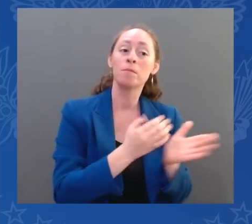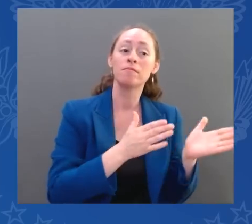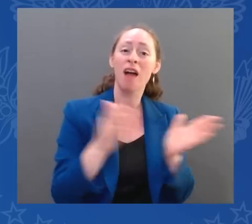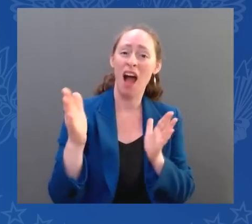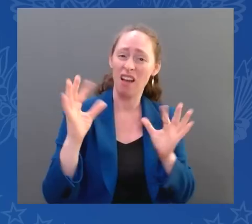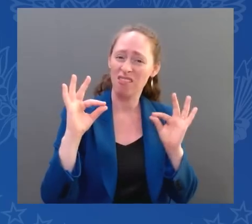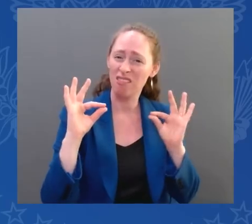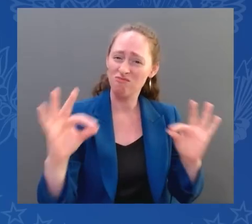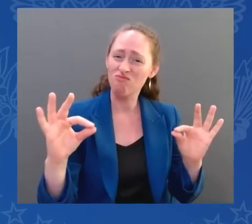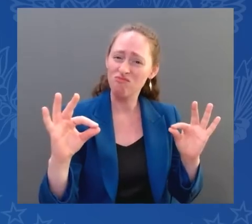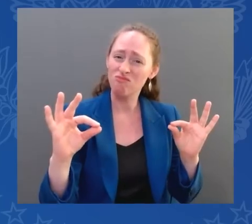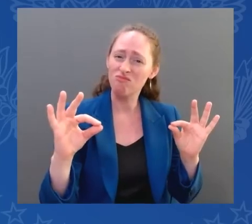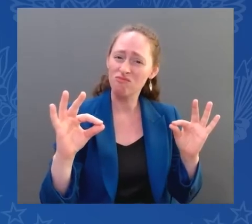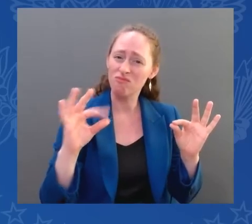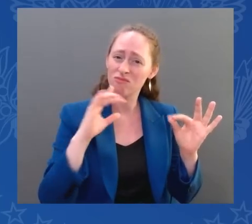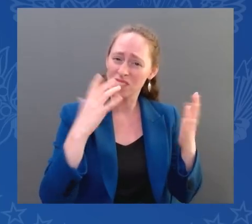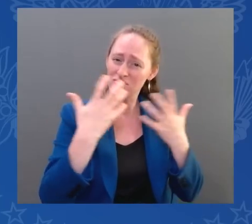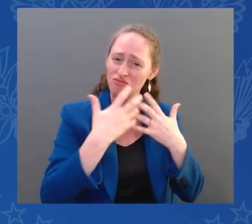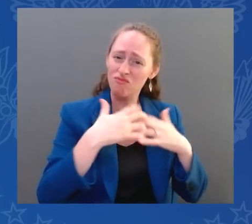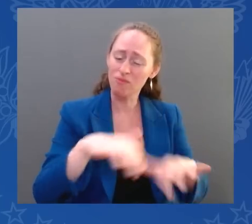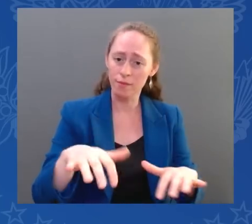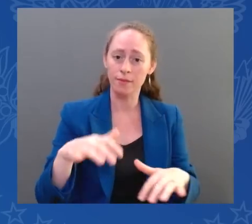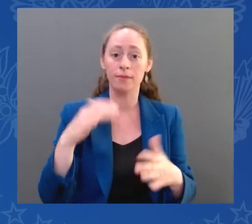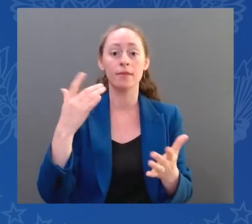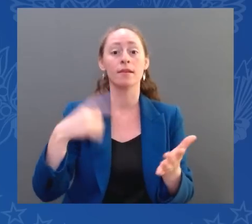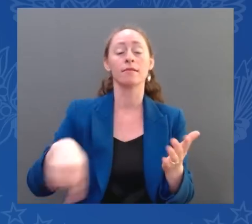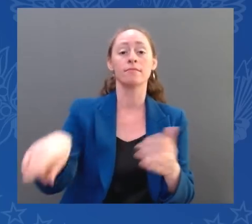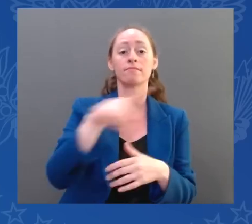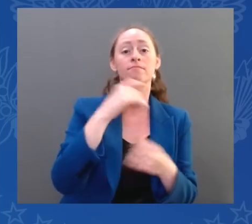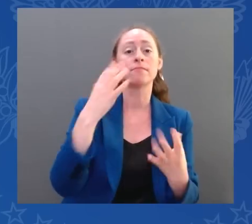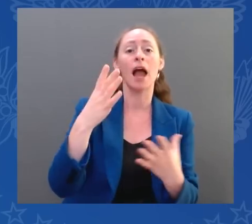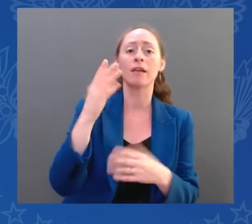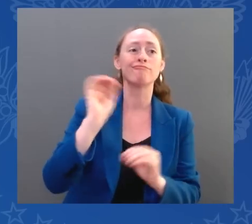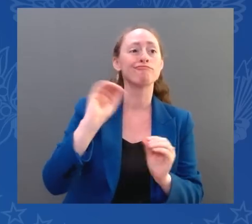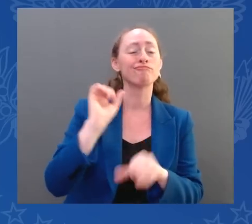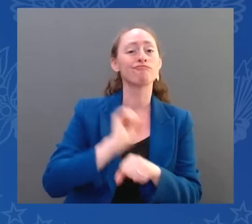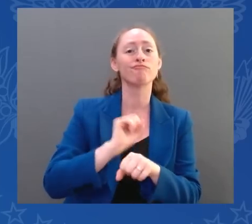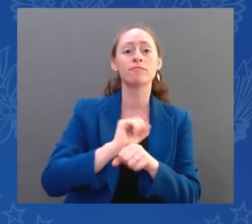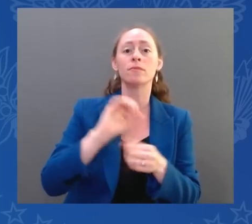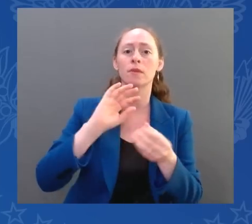Private sector jobs are at a record high. Gas prices, still way too high,